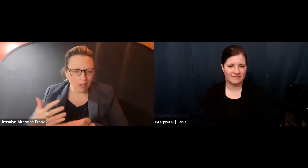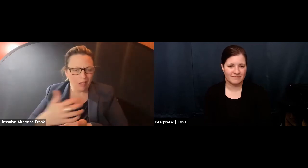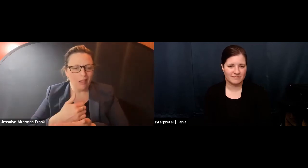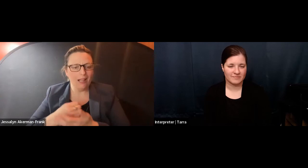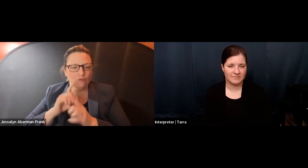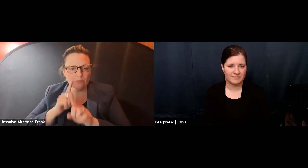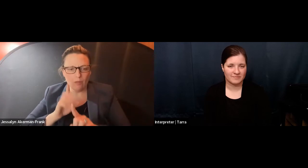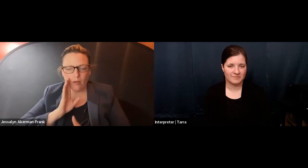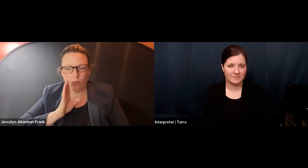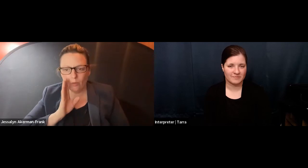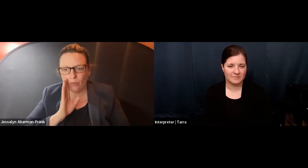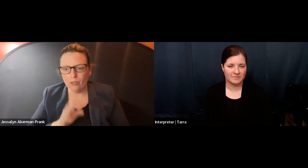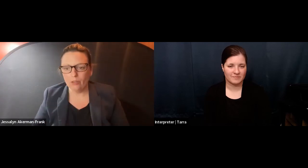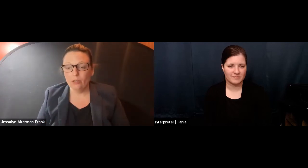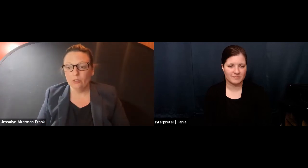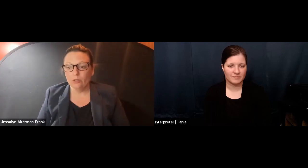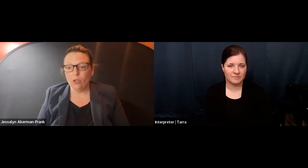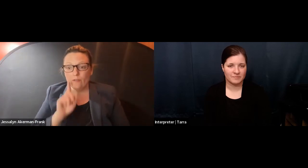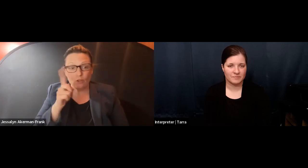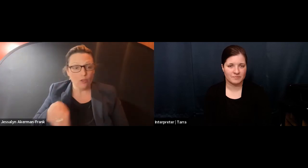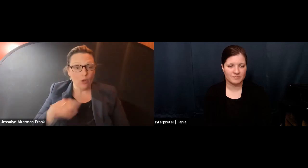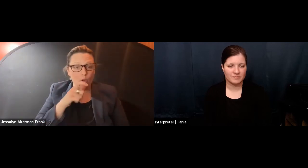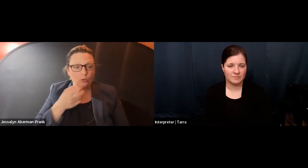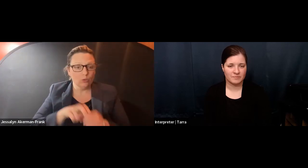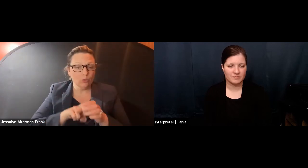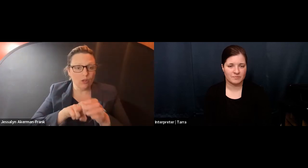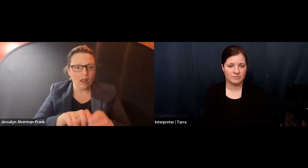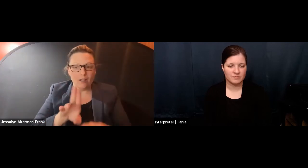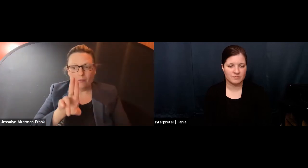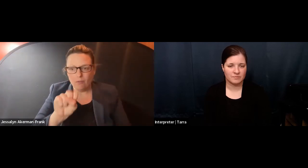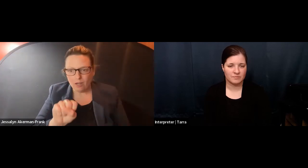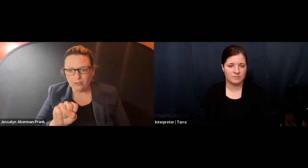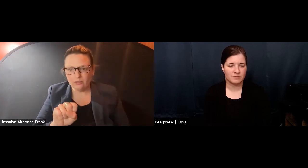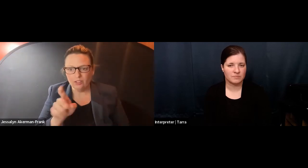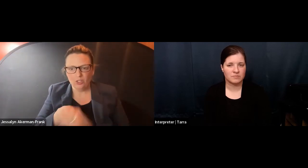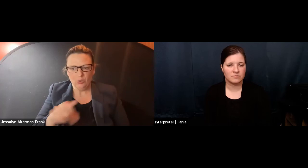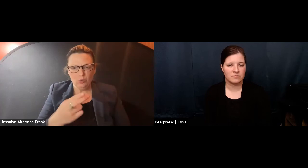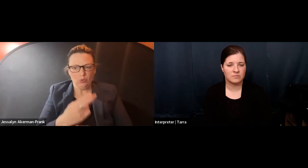Another question, we have one more minute or so.